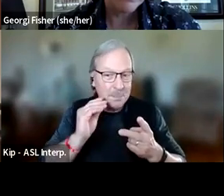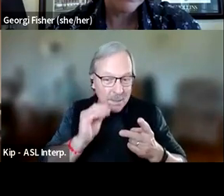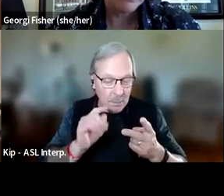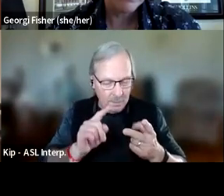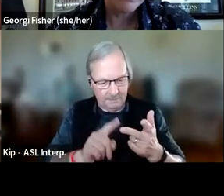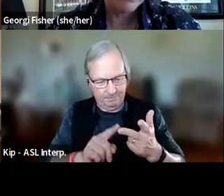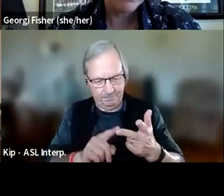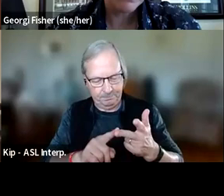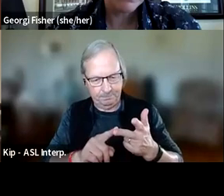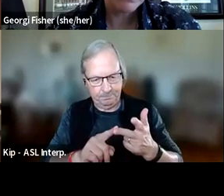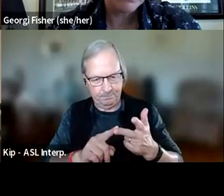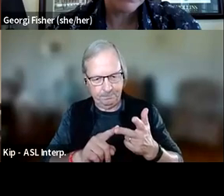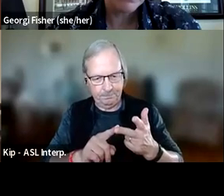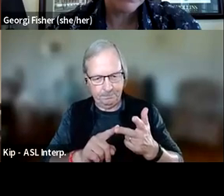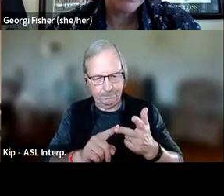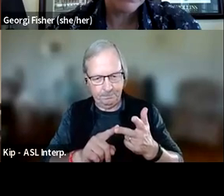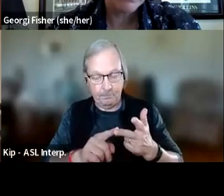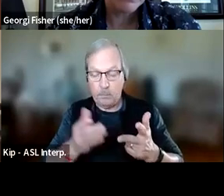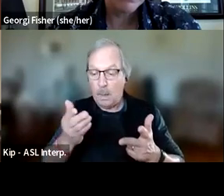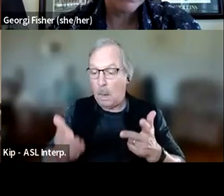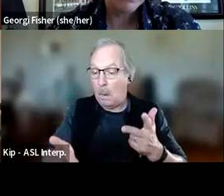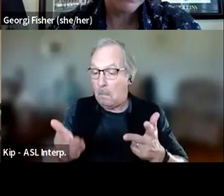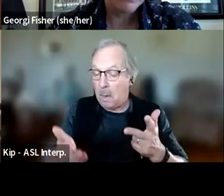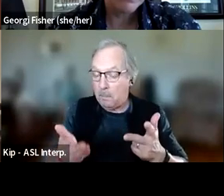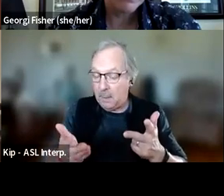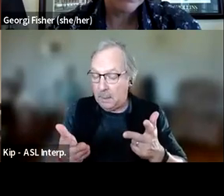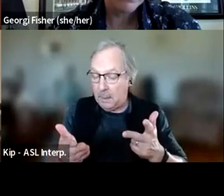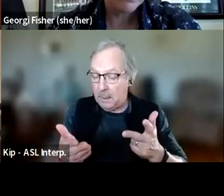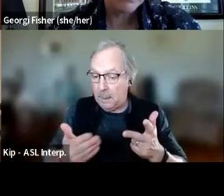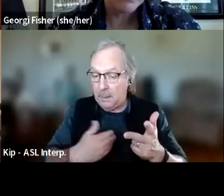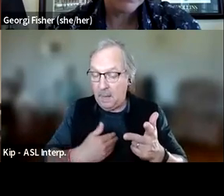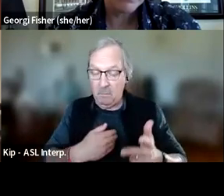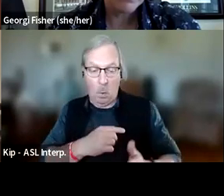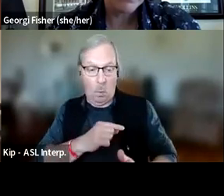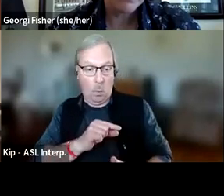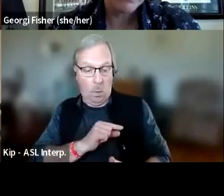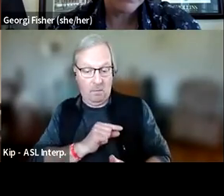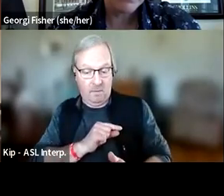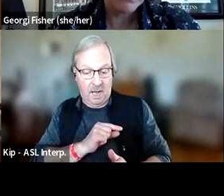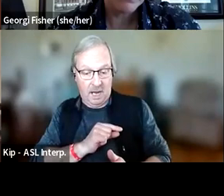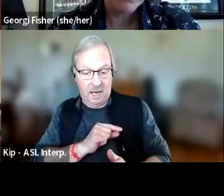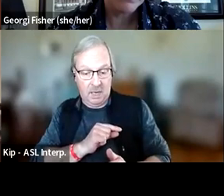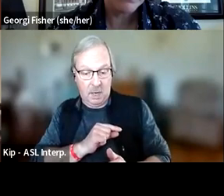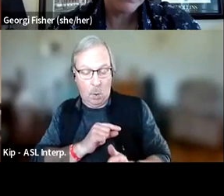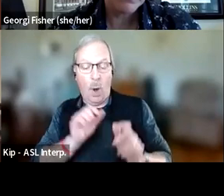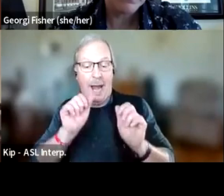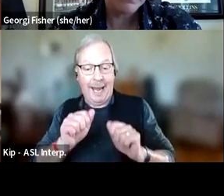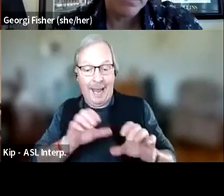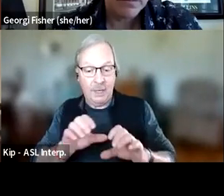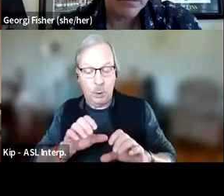but both what they they might be qualified to do or be able to do in the workforce,